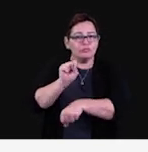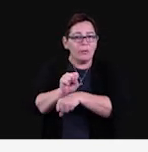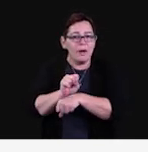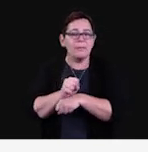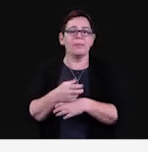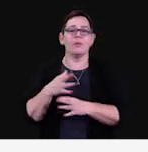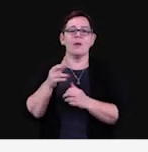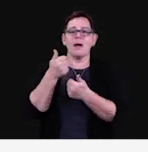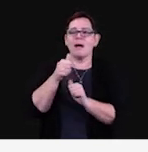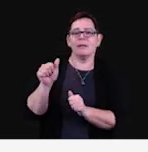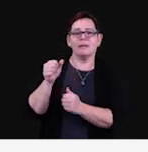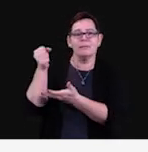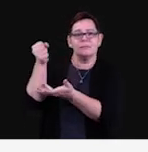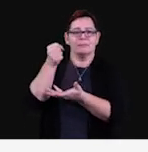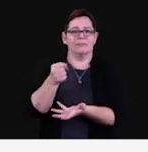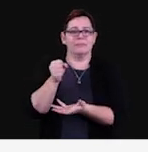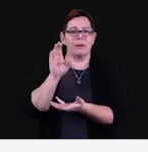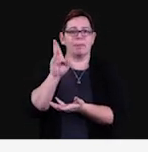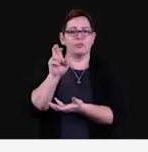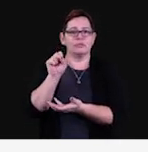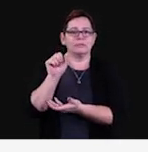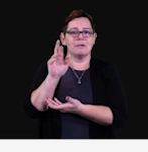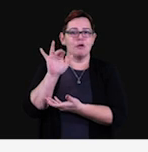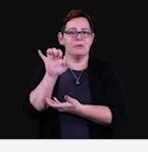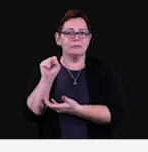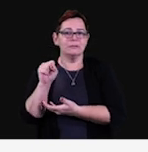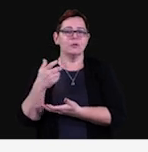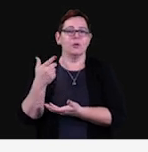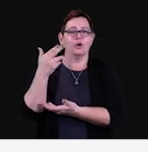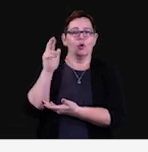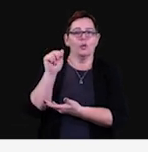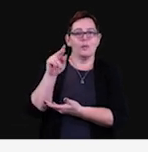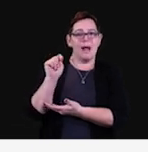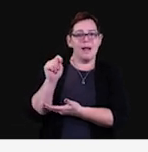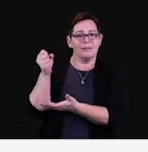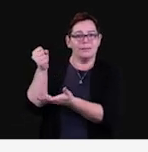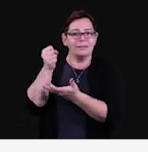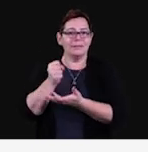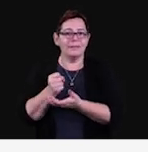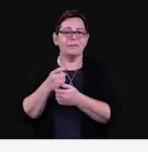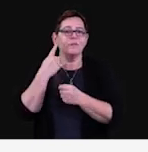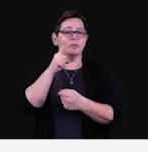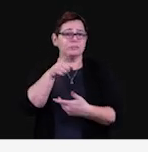Note that in Canada, some sources of income are non-taxable and do not have